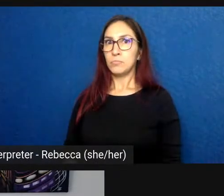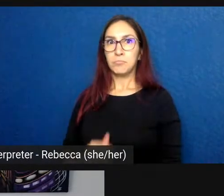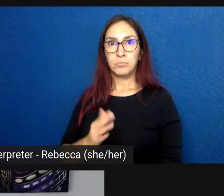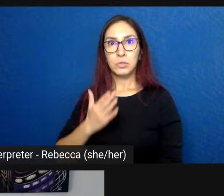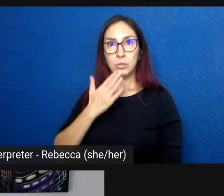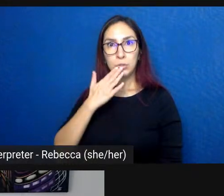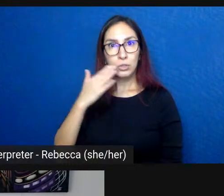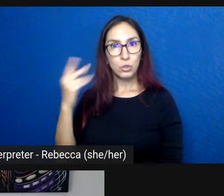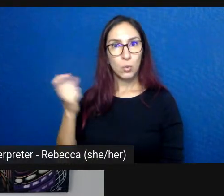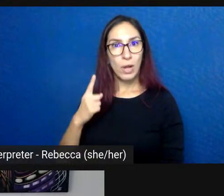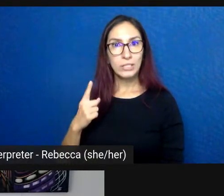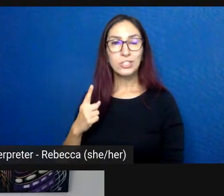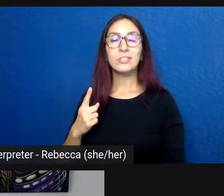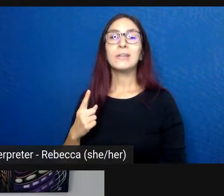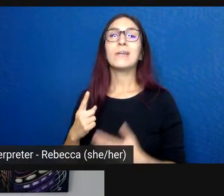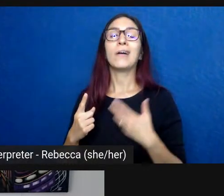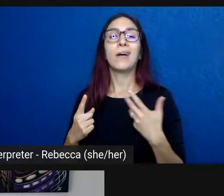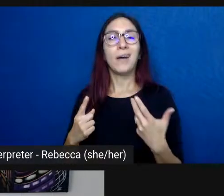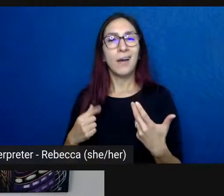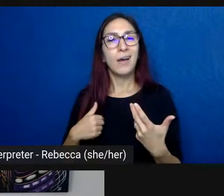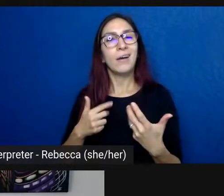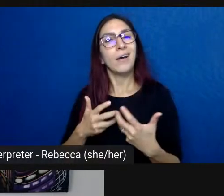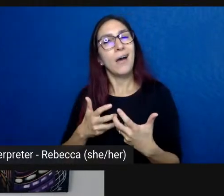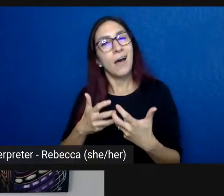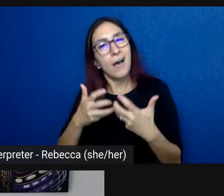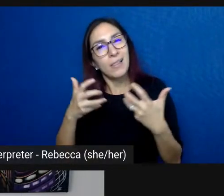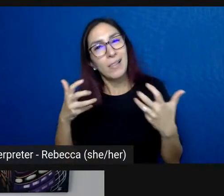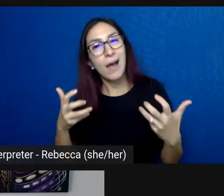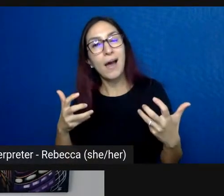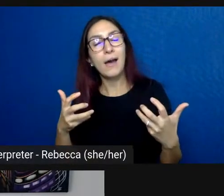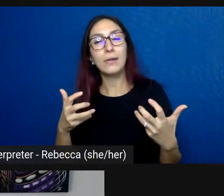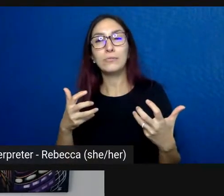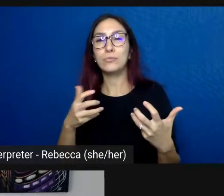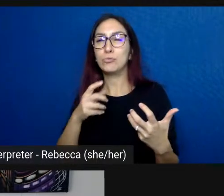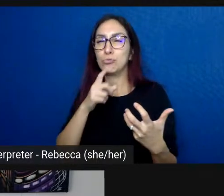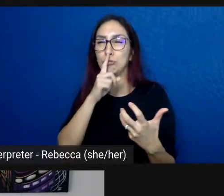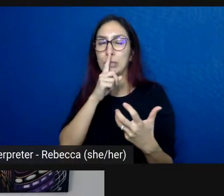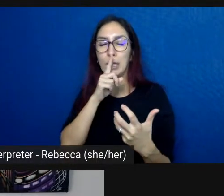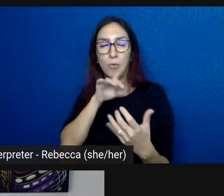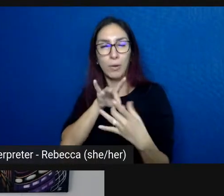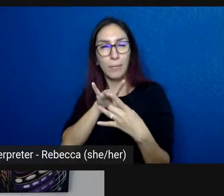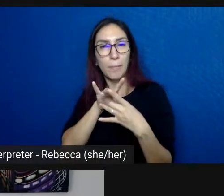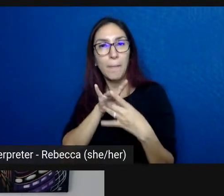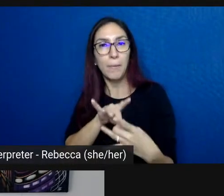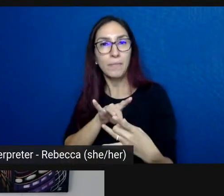? Specific considerations that you think we can make for that? That is a great question.